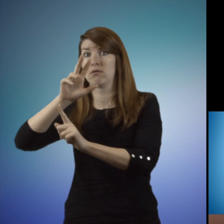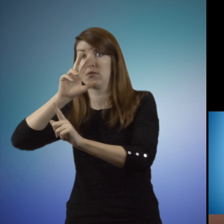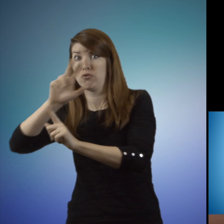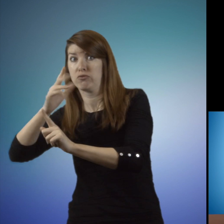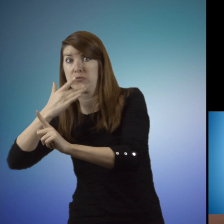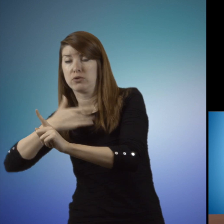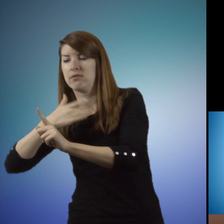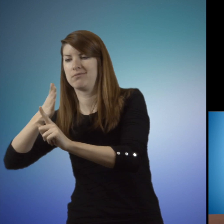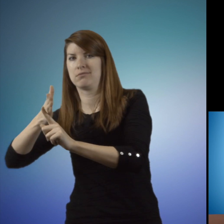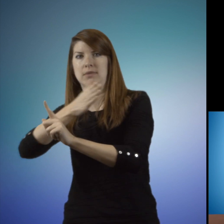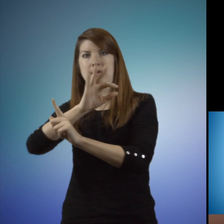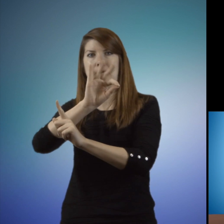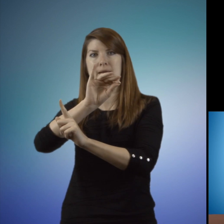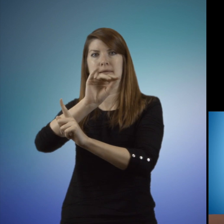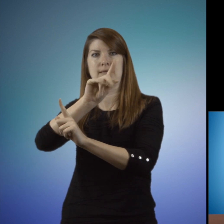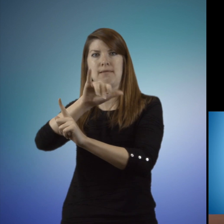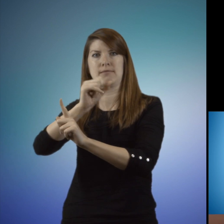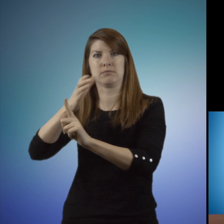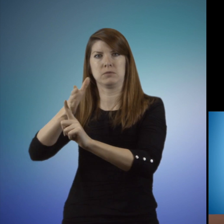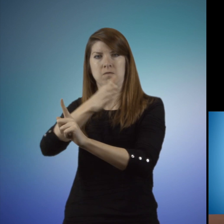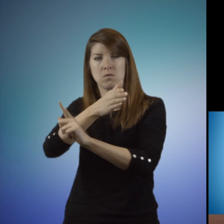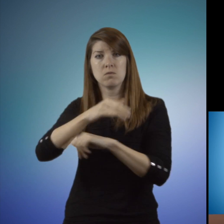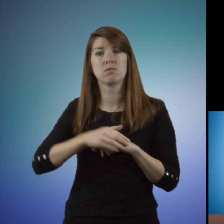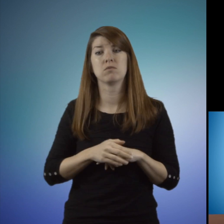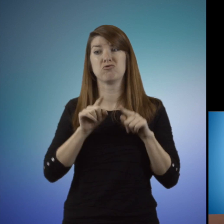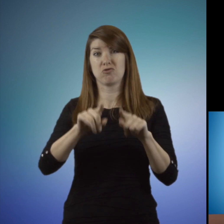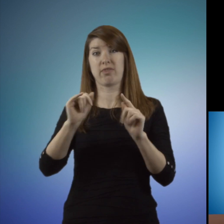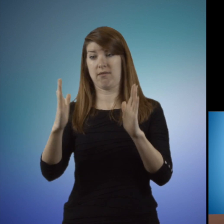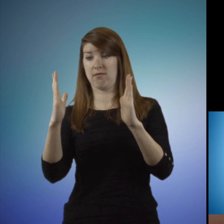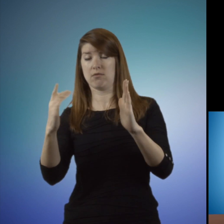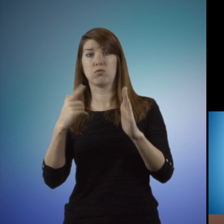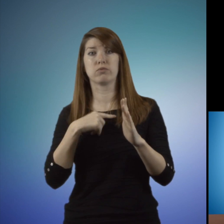And at that point, we're developing the transition plan for what testing